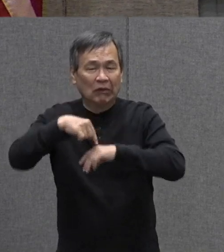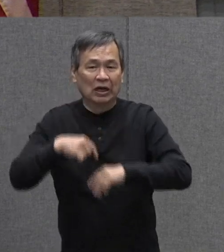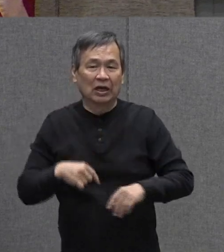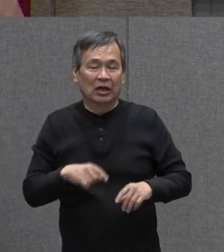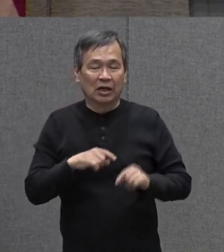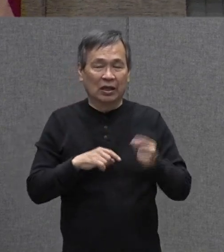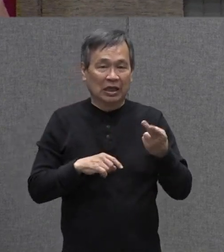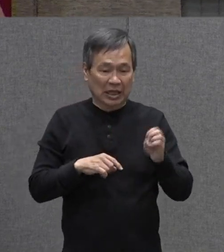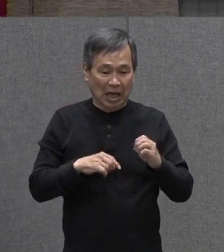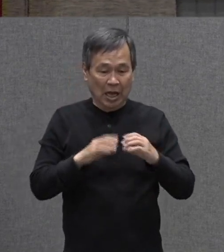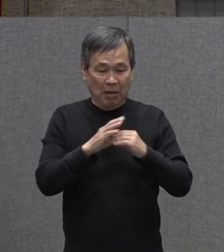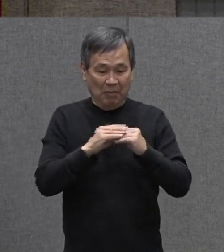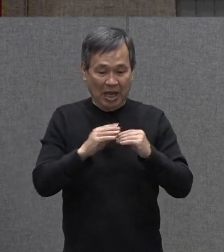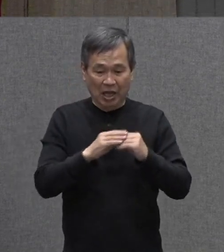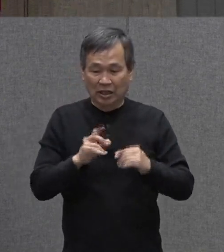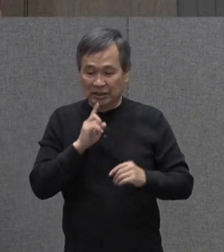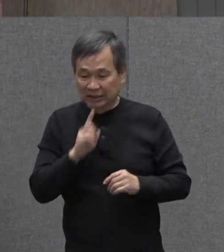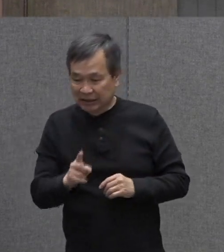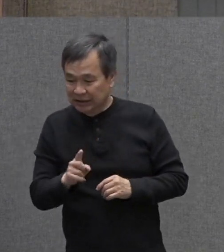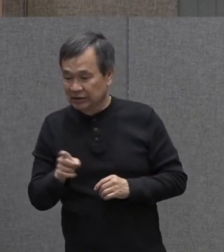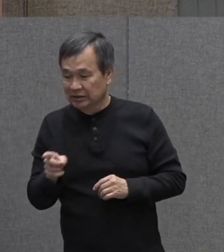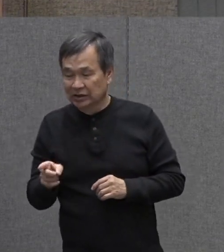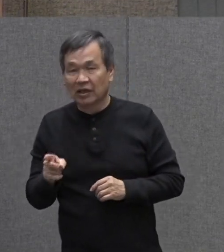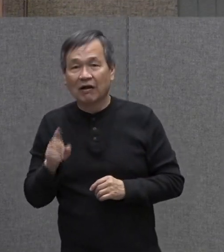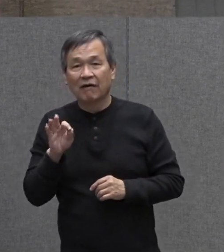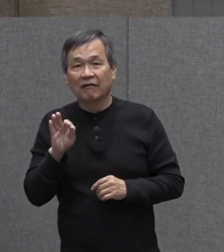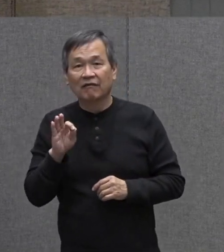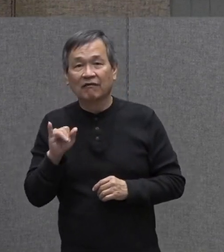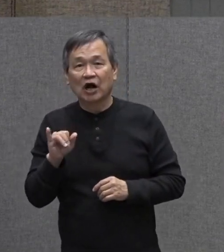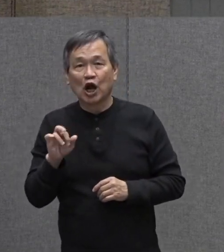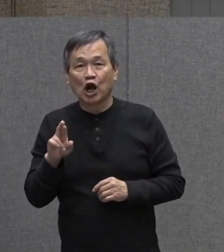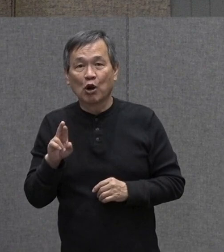The pear is firm. Good.